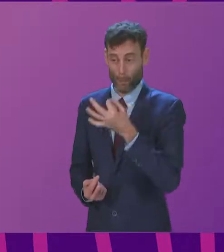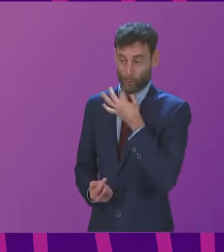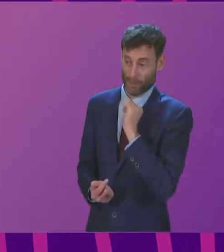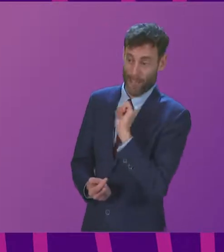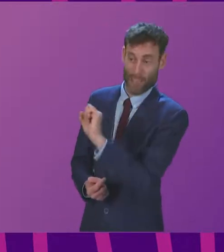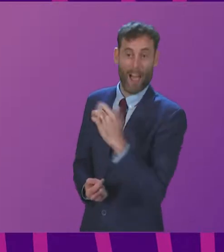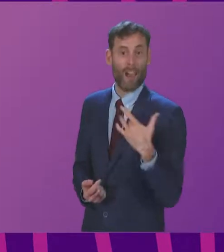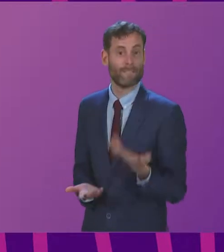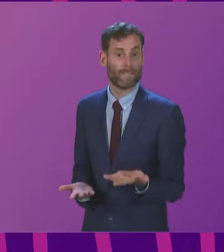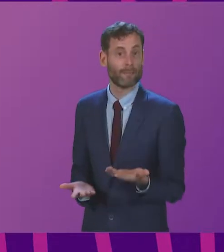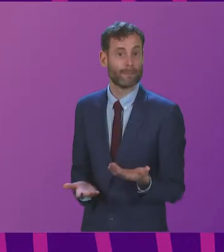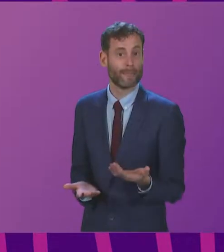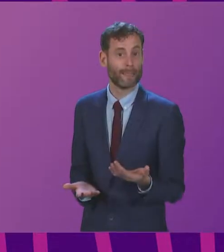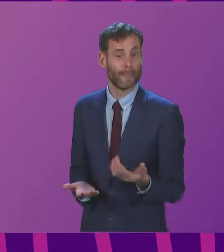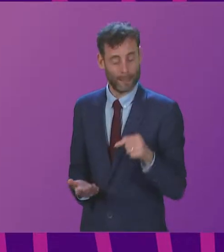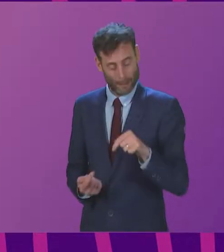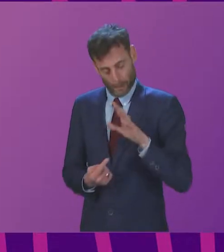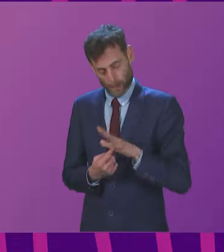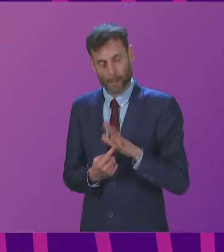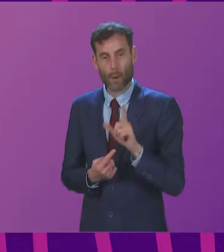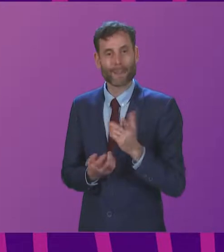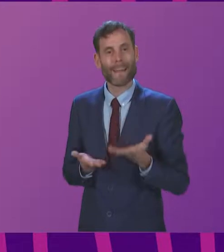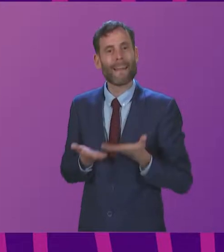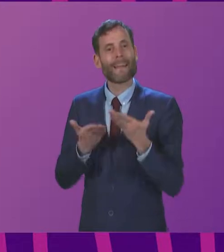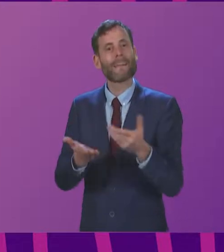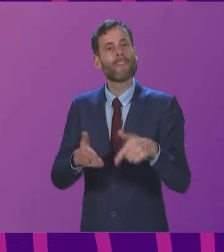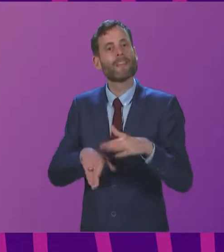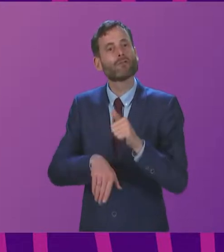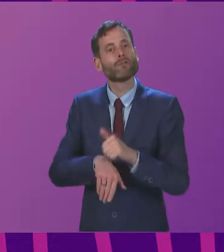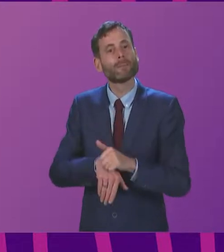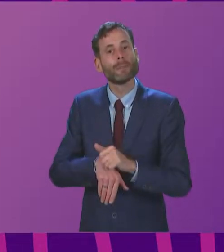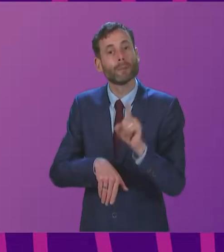The most precious gift that we can give anyone this Christmas is being vaccinated—and being